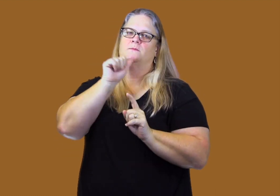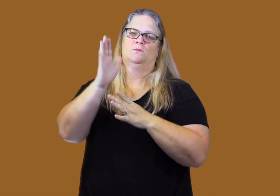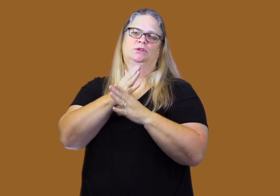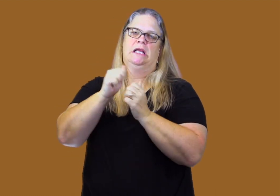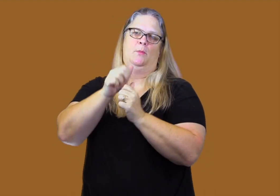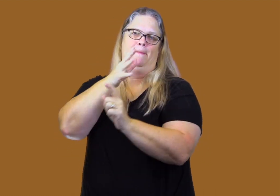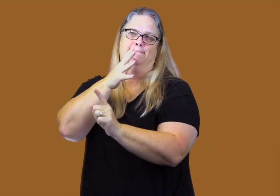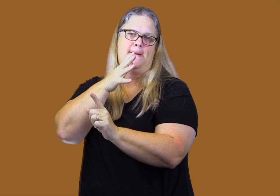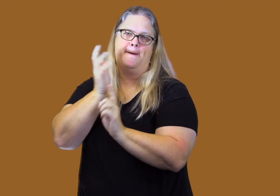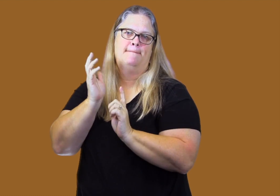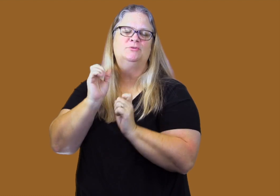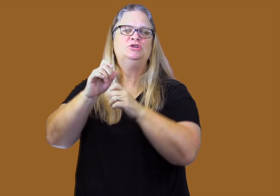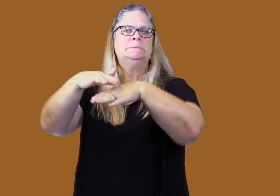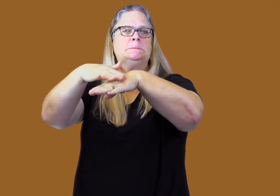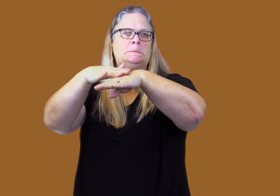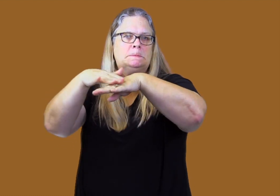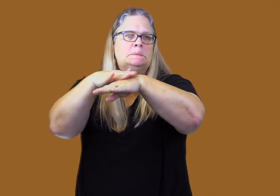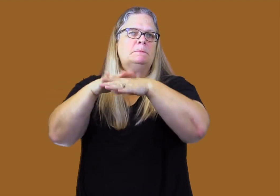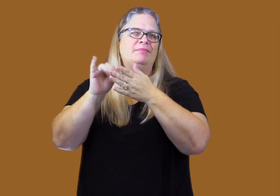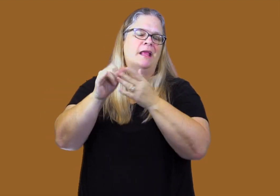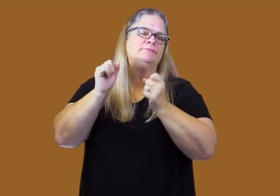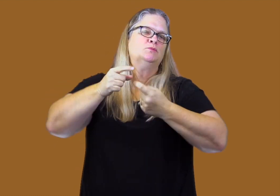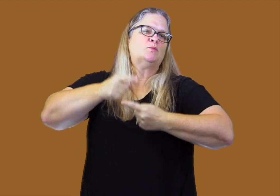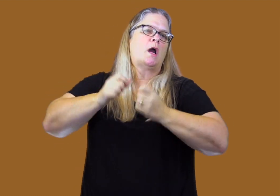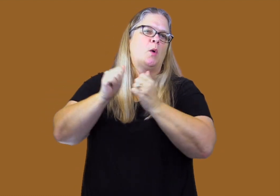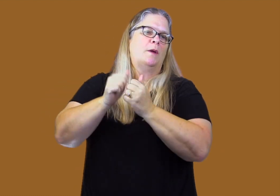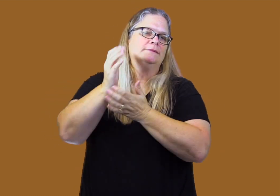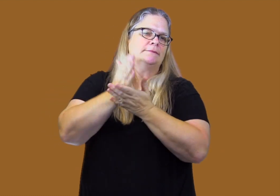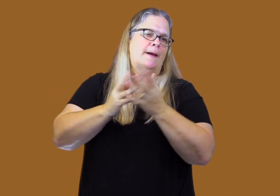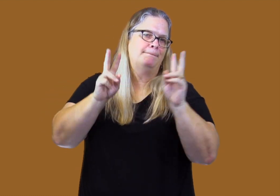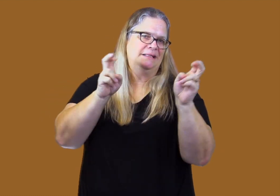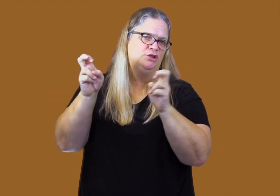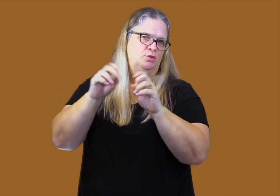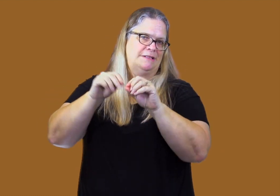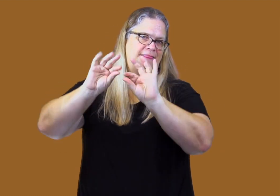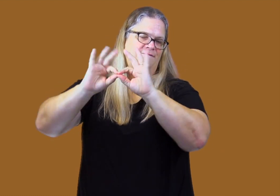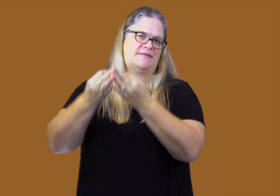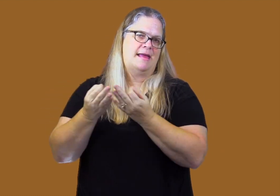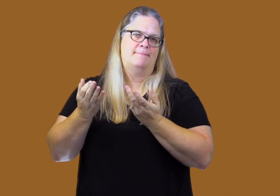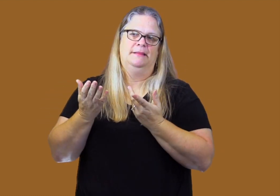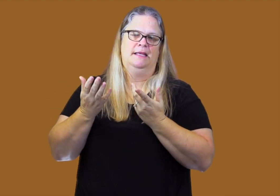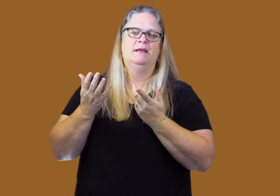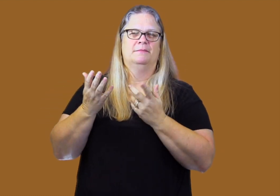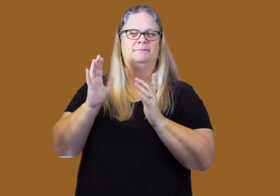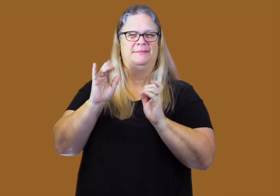That's not information that needs to be shared with mom. You can keep it superficial and just mentioned there are some issues in the family.